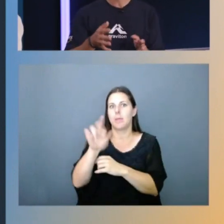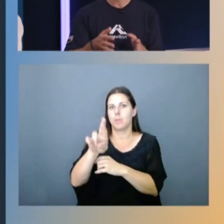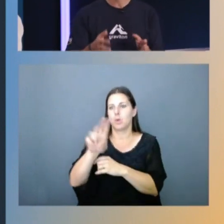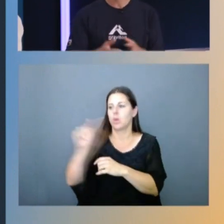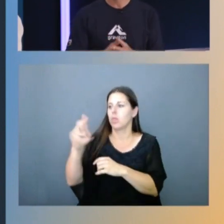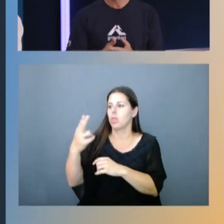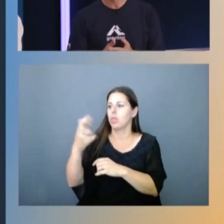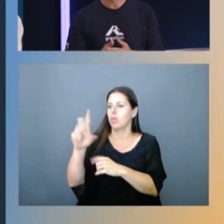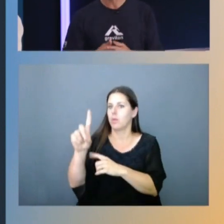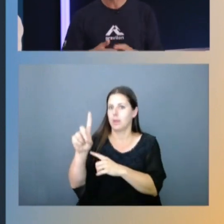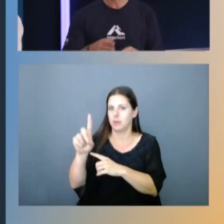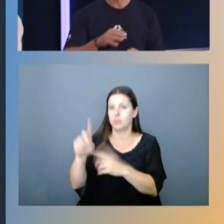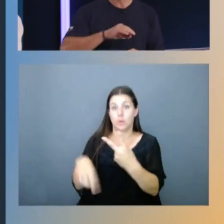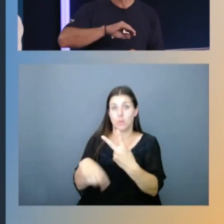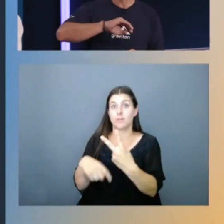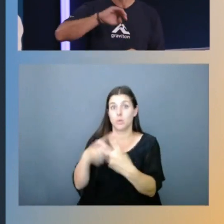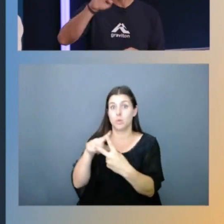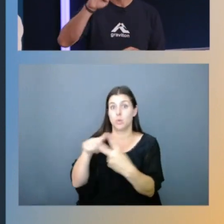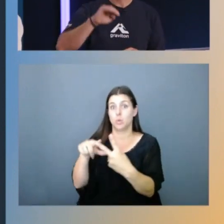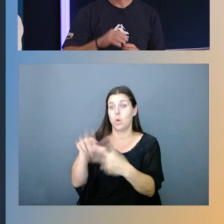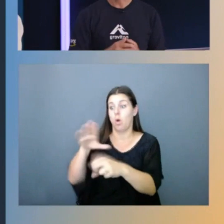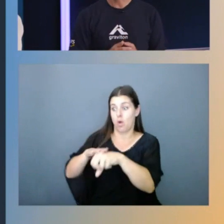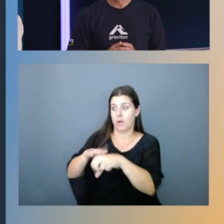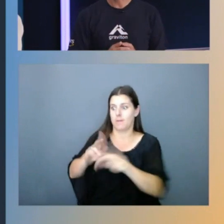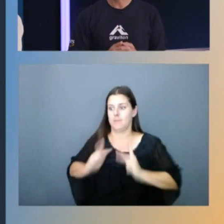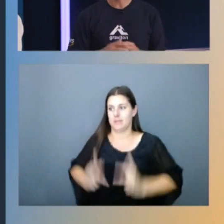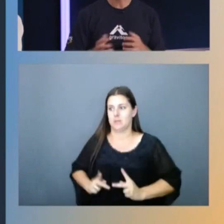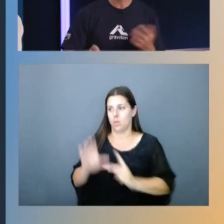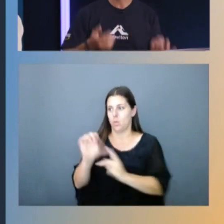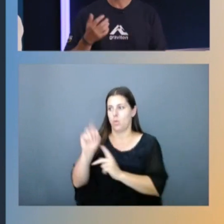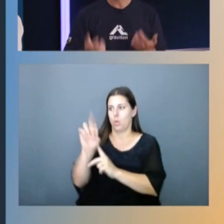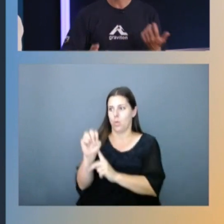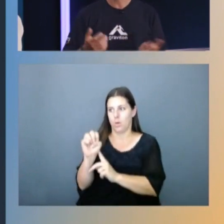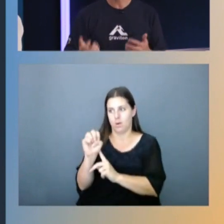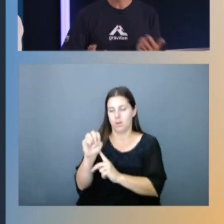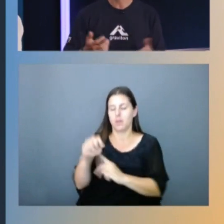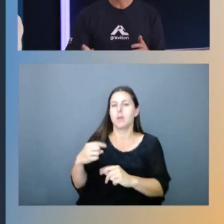on a single physical core, you're getting the maximum performance